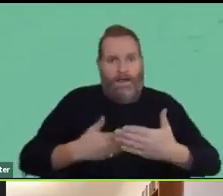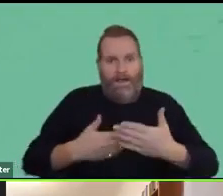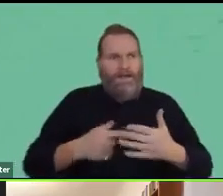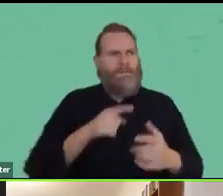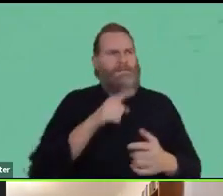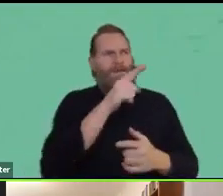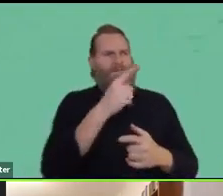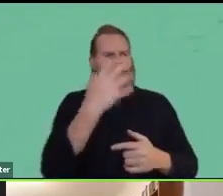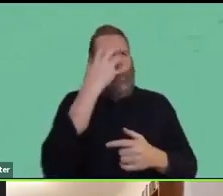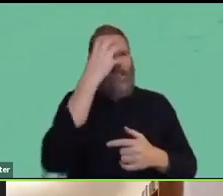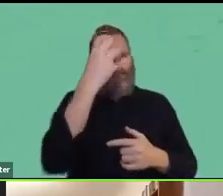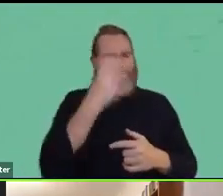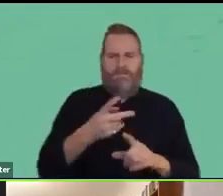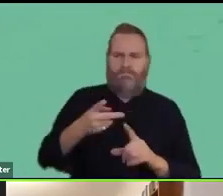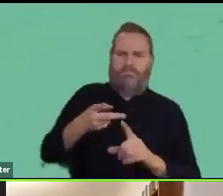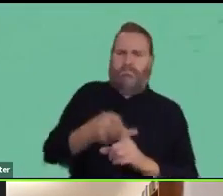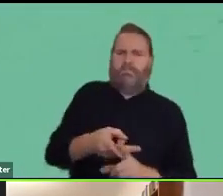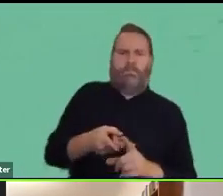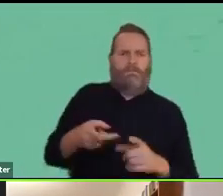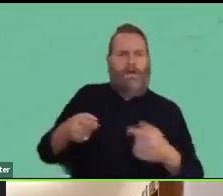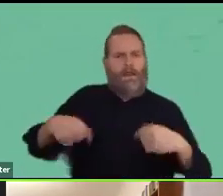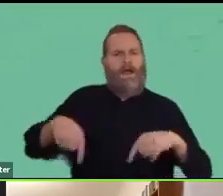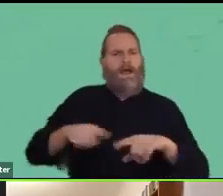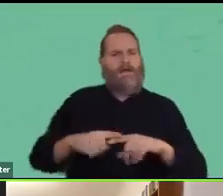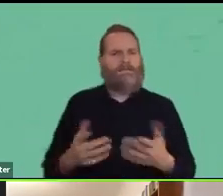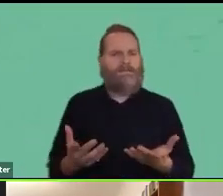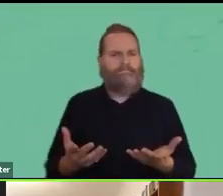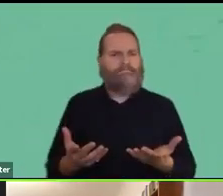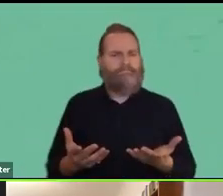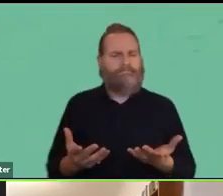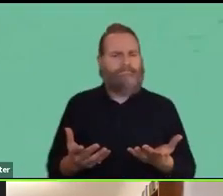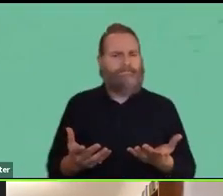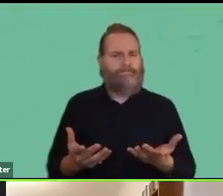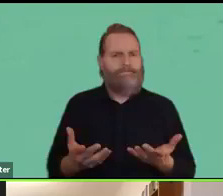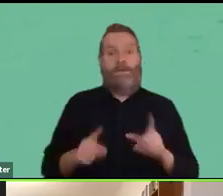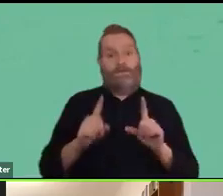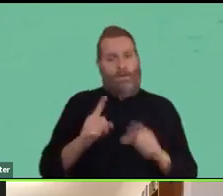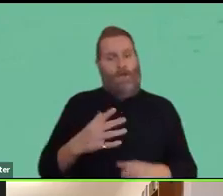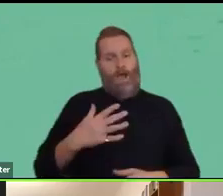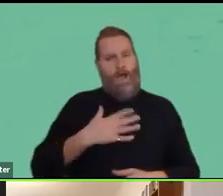that I think gives us an opportunity so what I wanted to to to inform people tonight is that